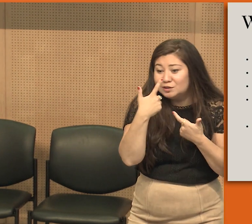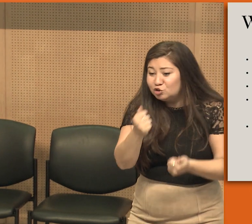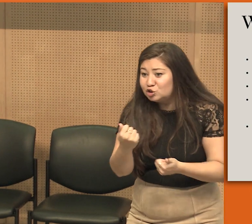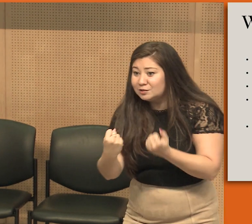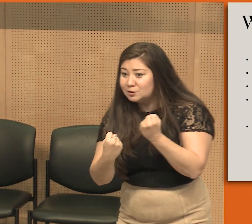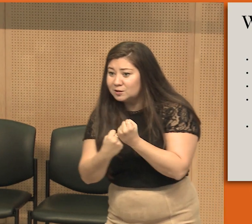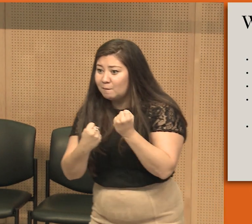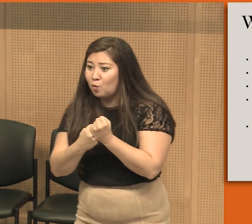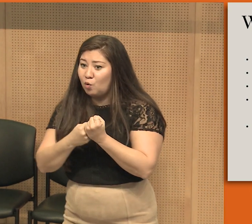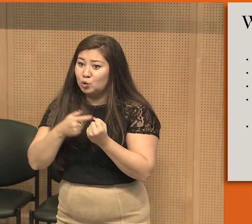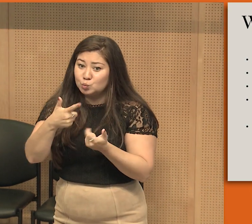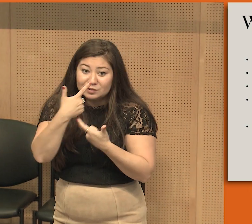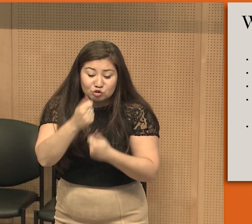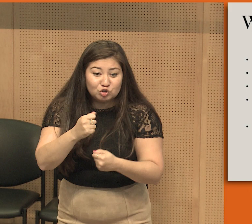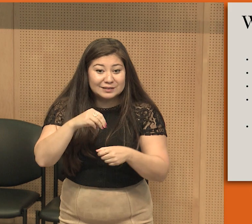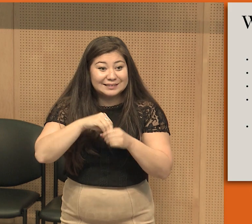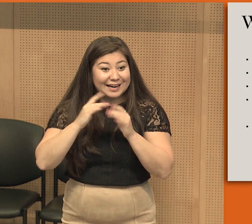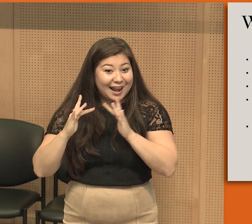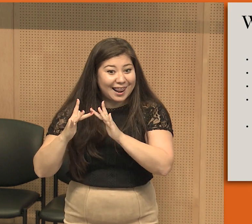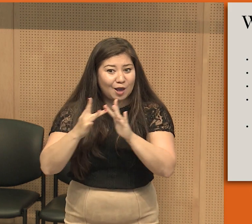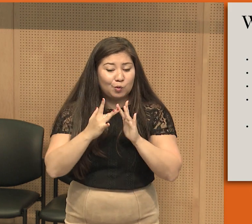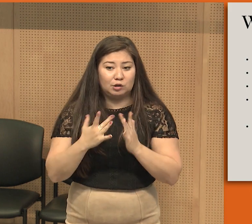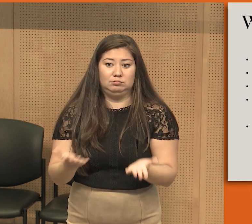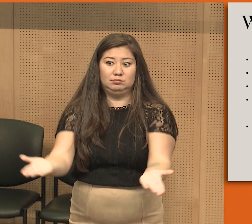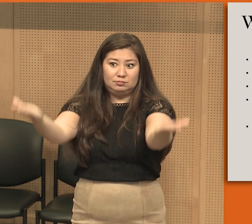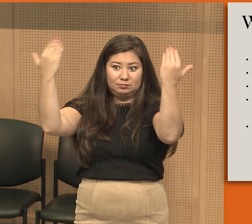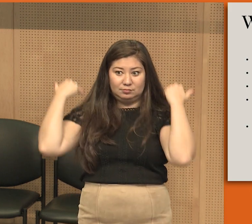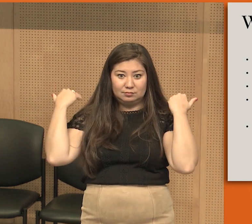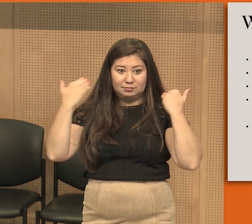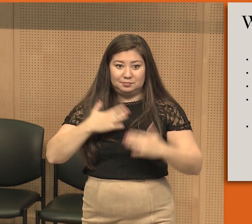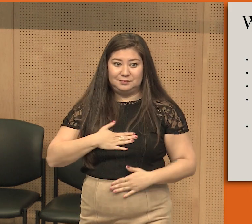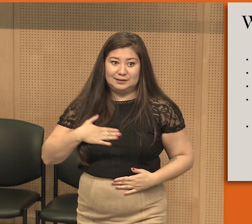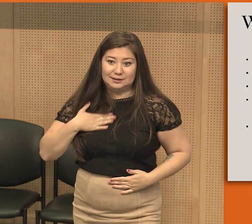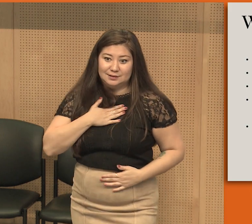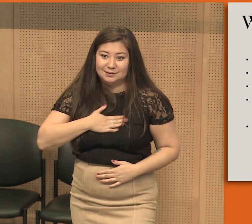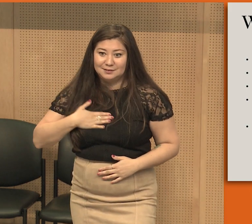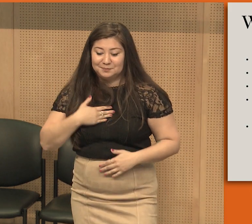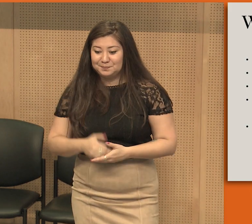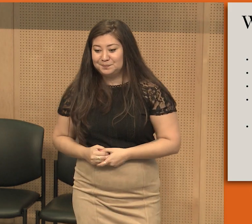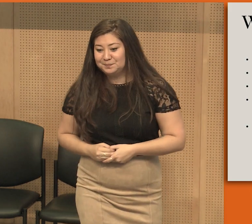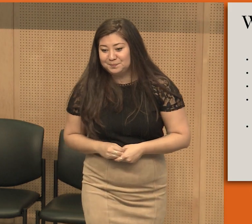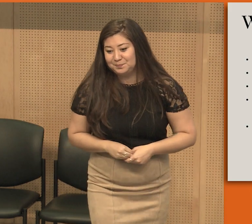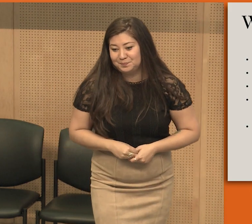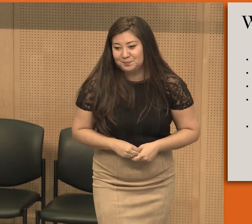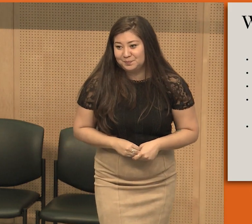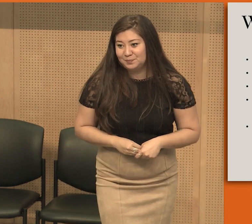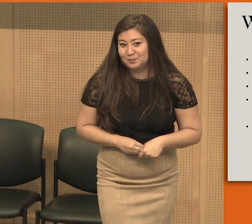but we are constantly looking for people who are interested in working with us, so, please, get involved.